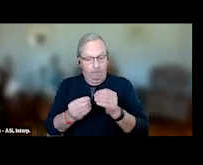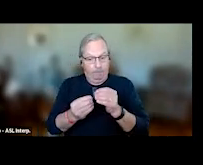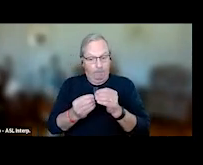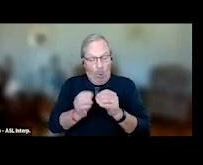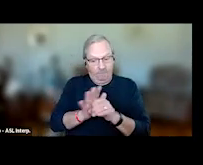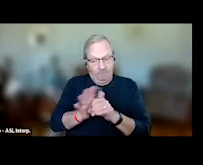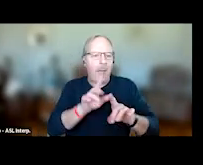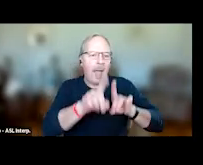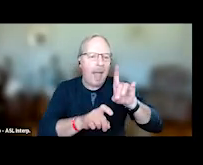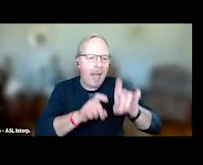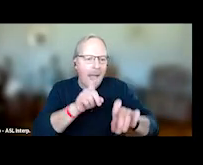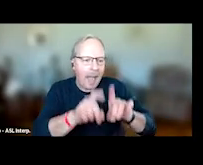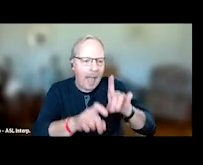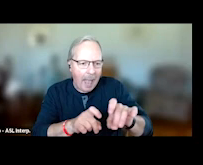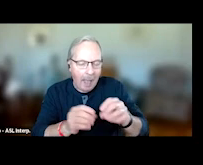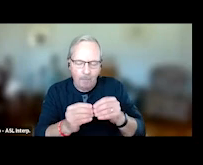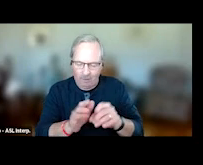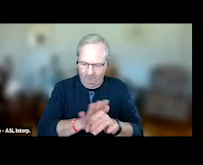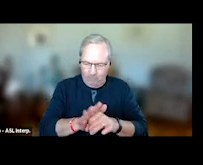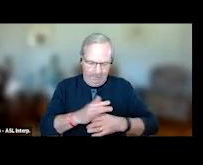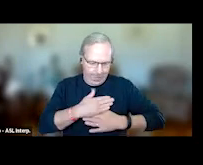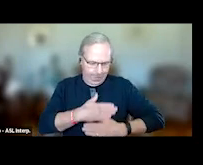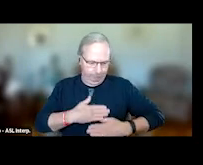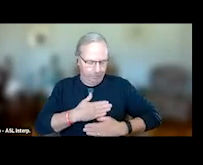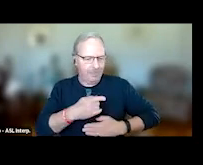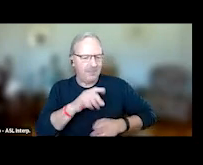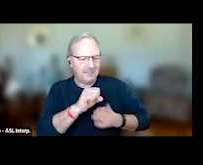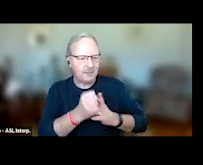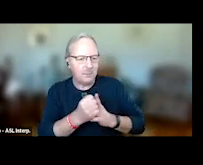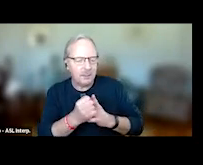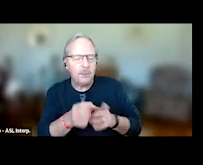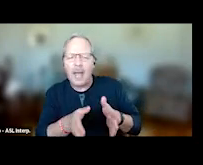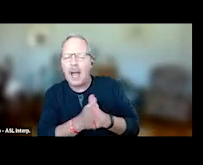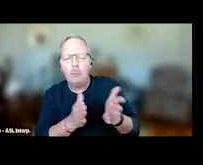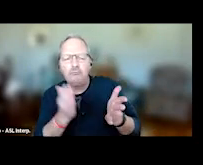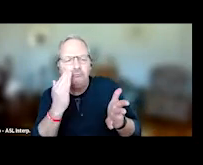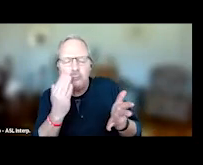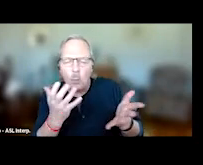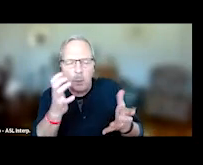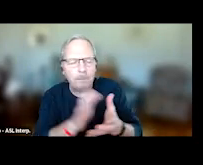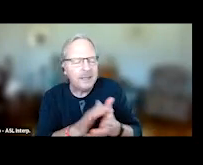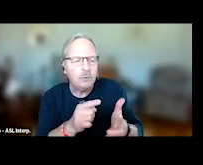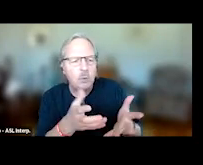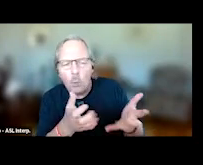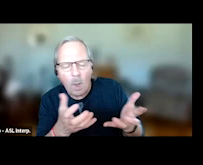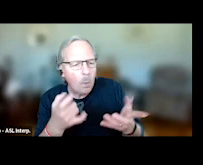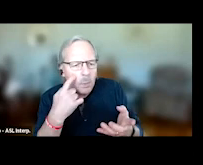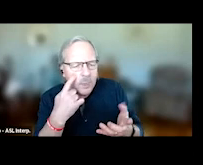So we ask questions and more fully appreciate the situation. We wanna ask what they know, what they believe, what they want, what they think, what they feel.